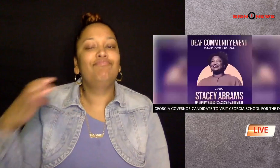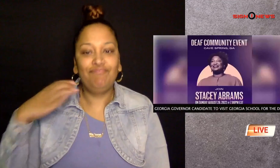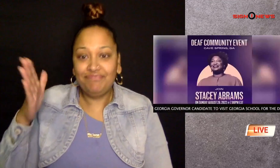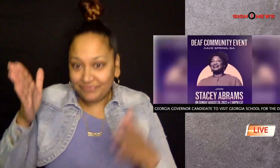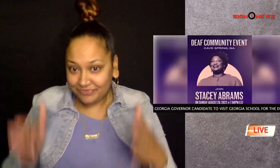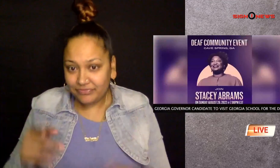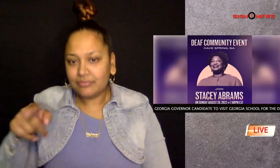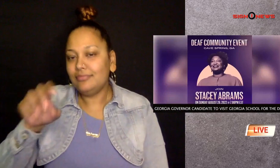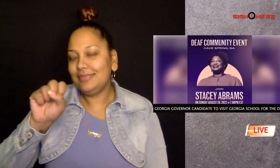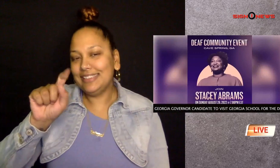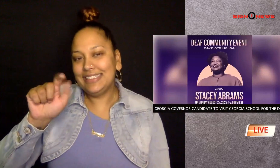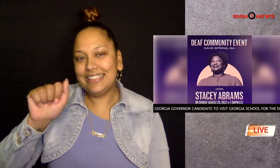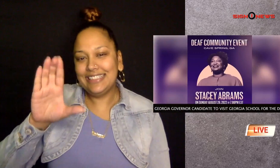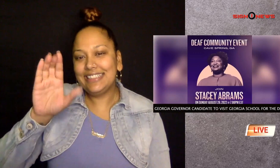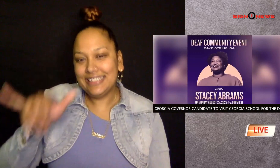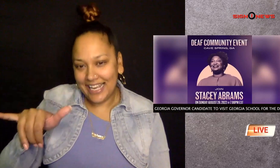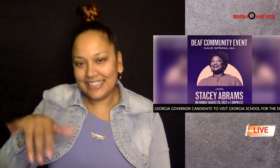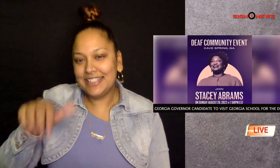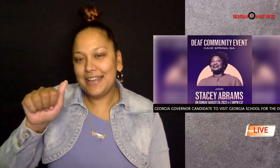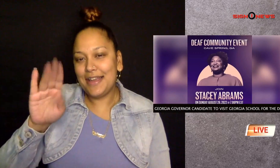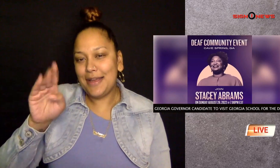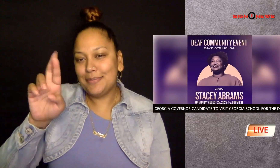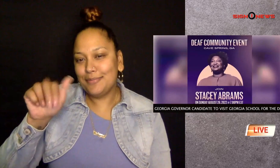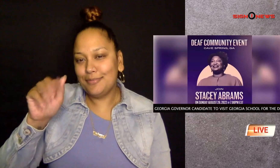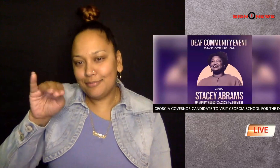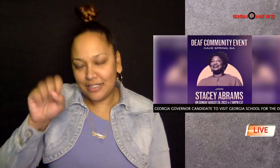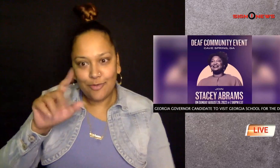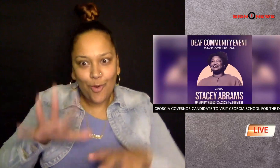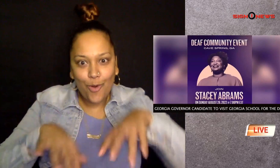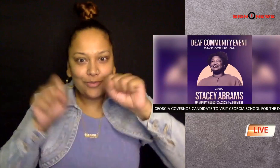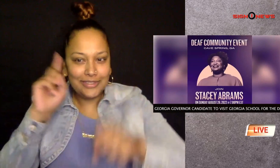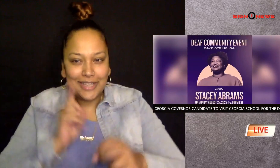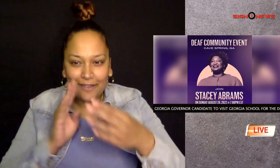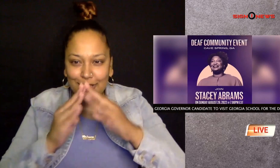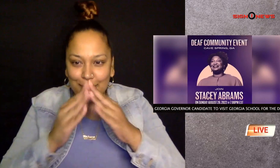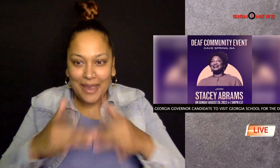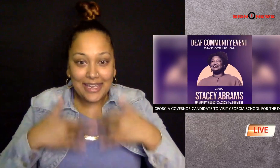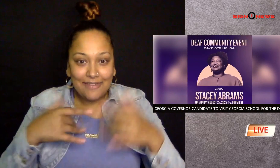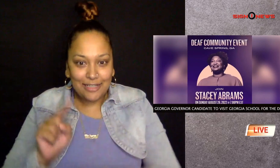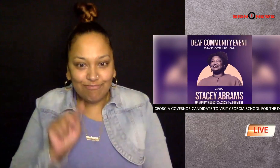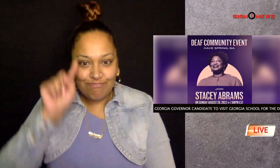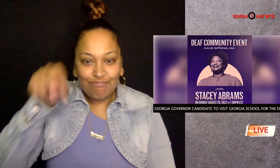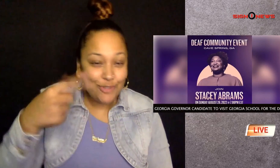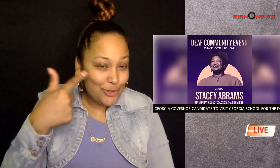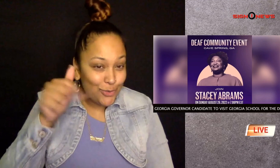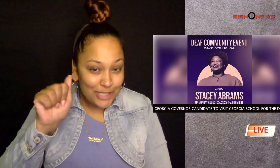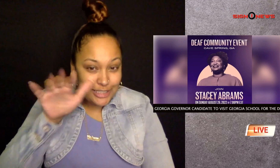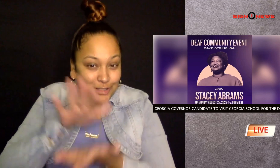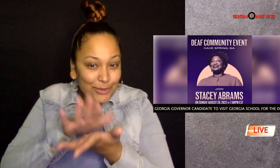Democratic candidate Stacy Abrams is hosting a deaf community event at the